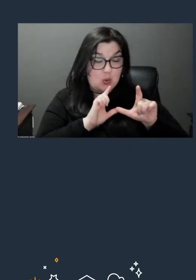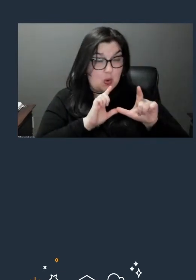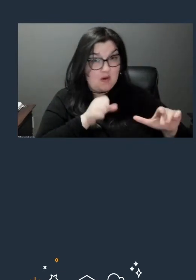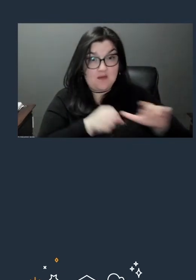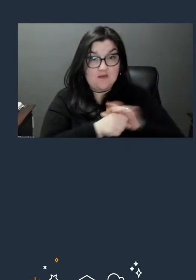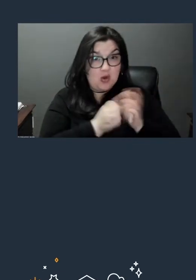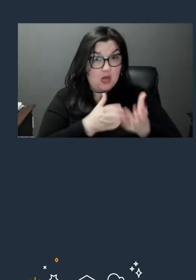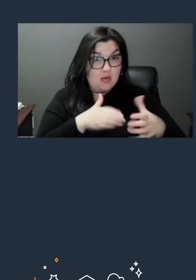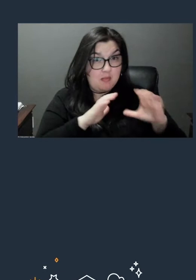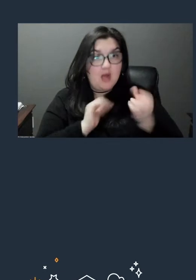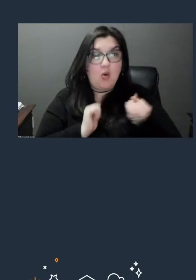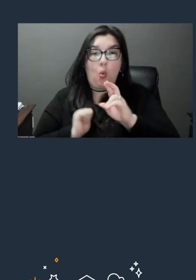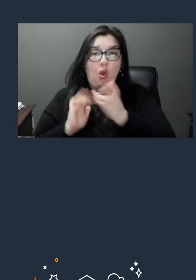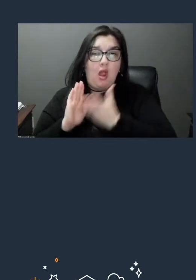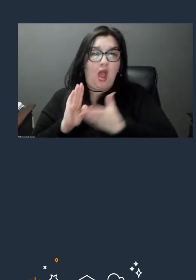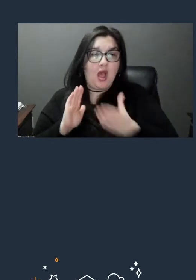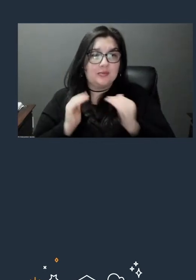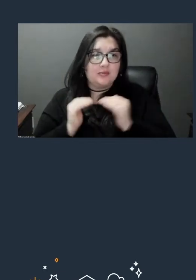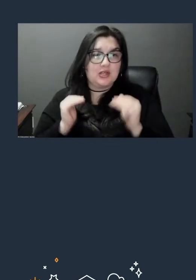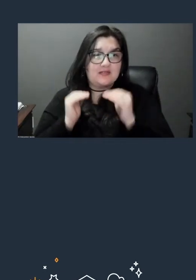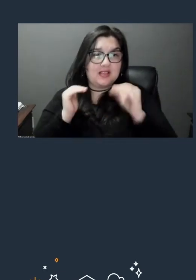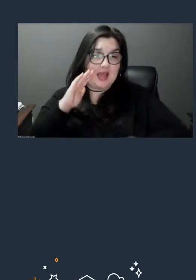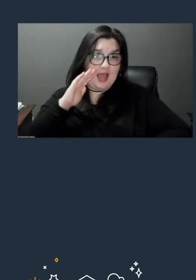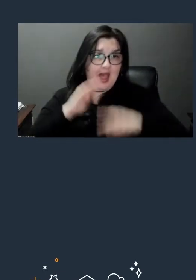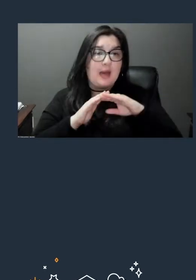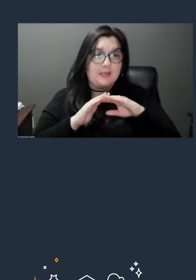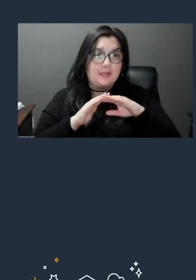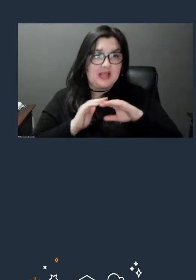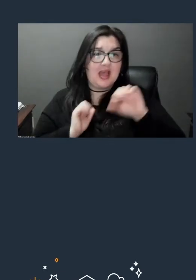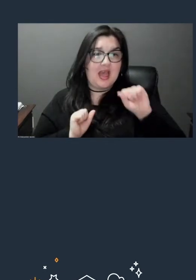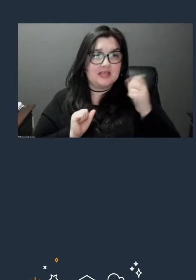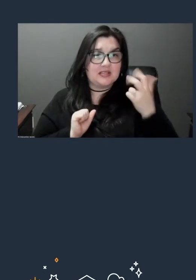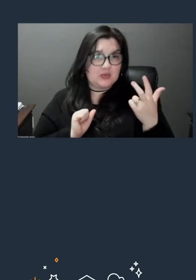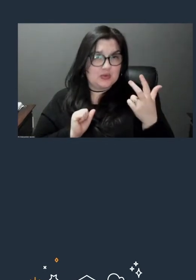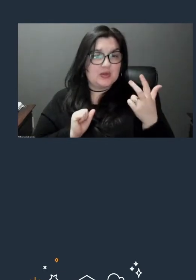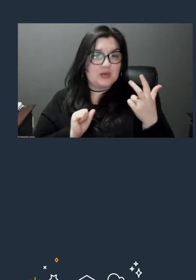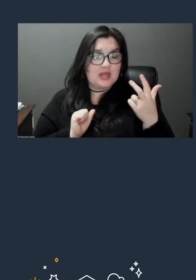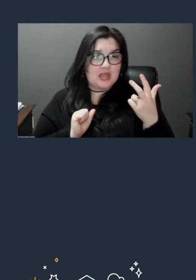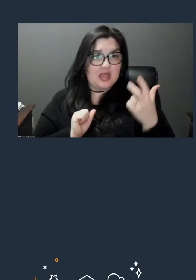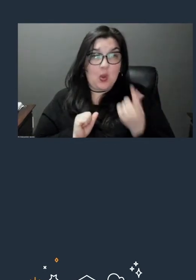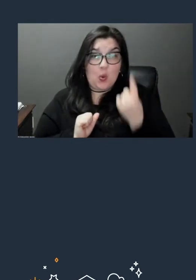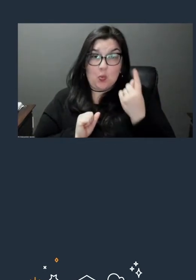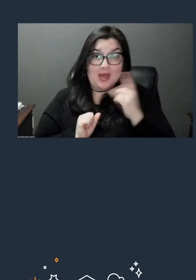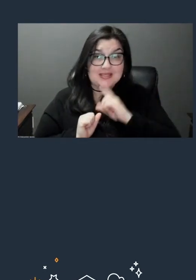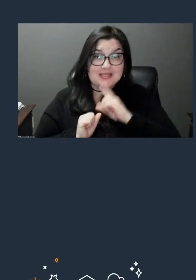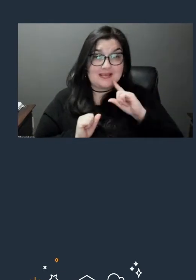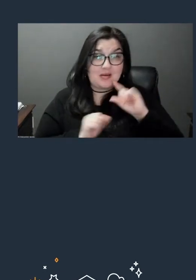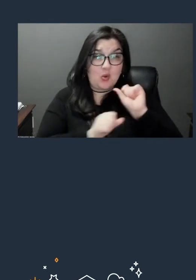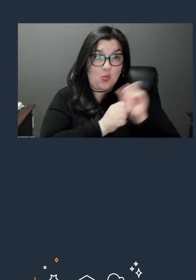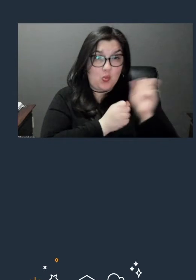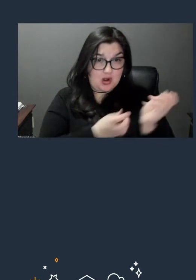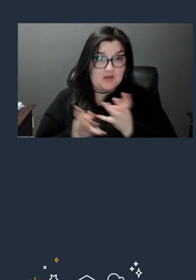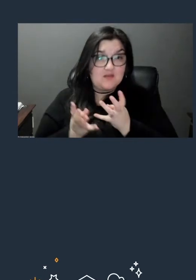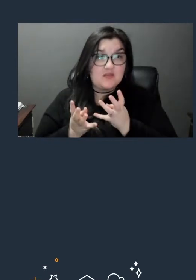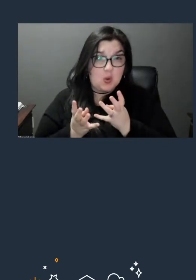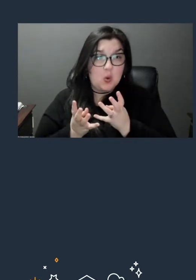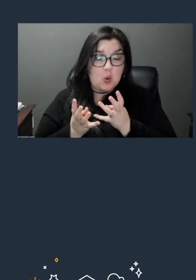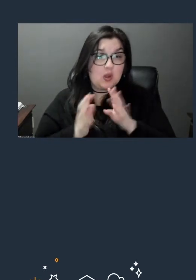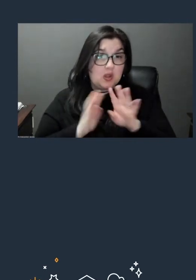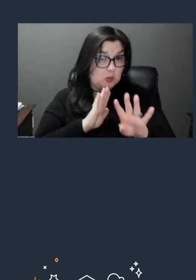You can specify up to five S3 objects in a single workflow. Then you can either choose to restore to your existing bucket,